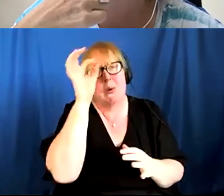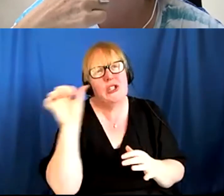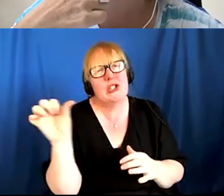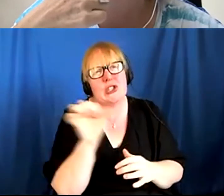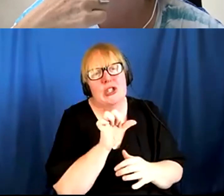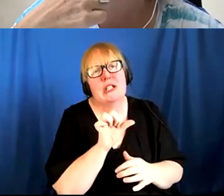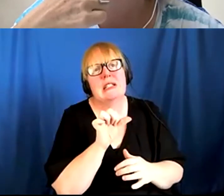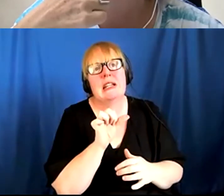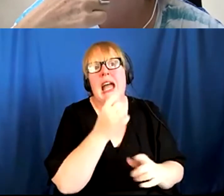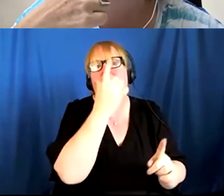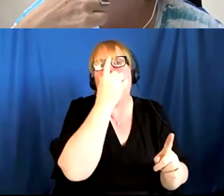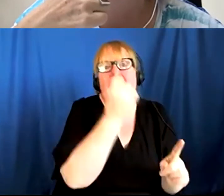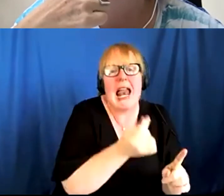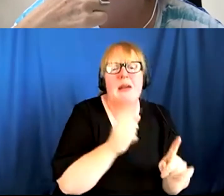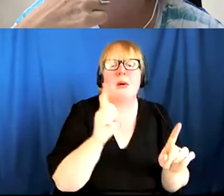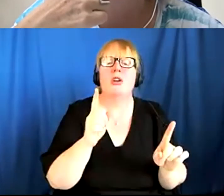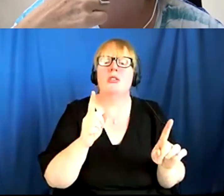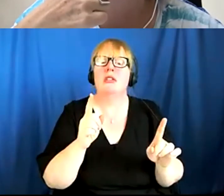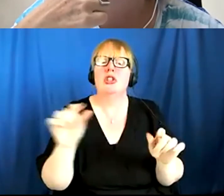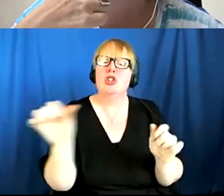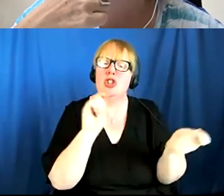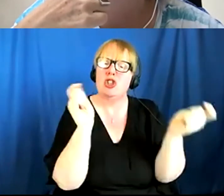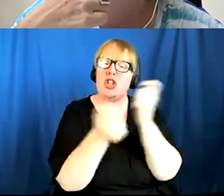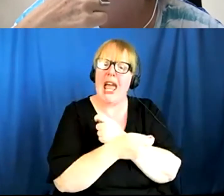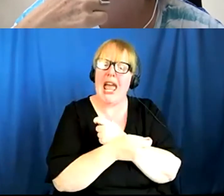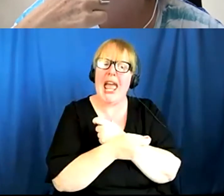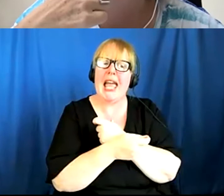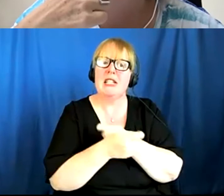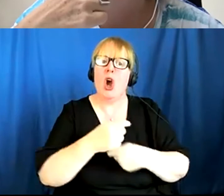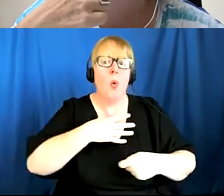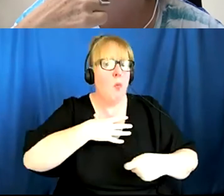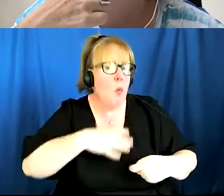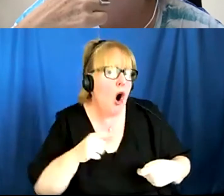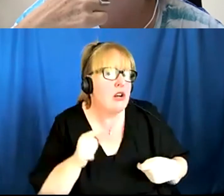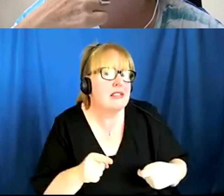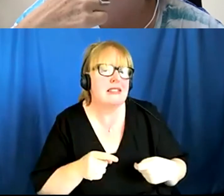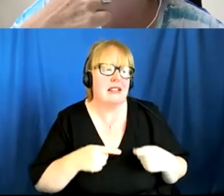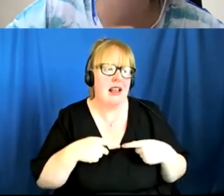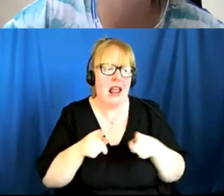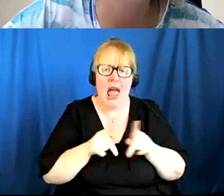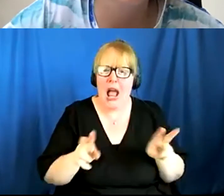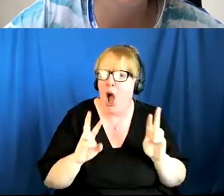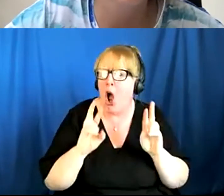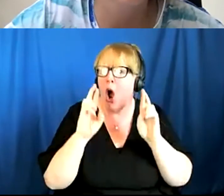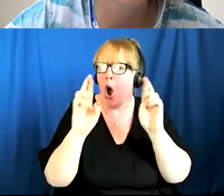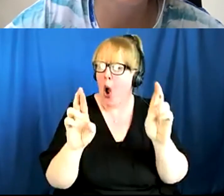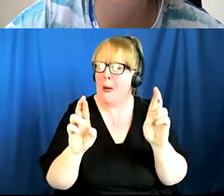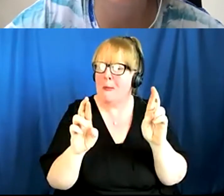not can it but do we want it? Is it the hope? I don't know if it, so I would like it